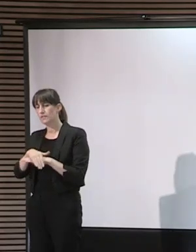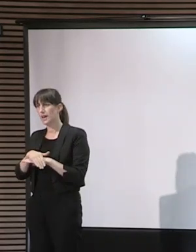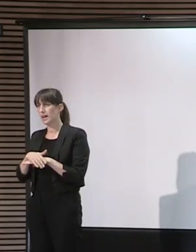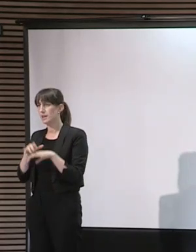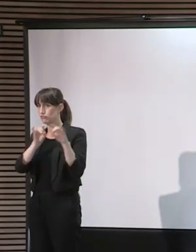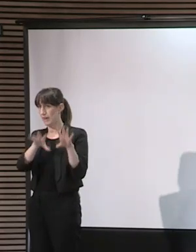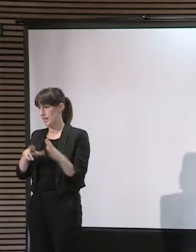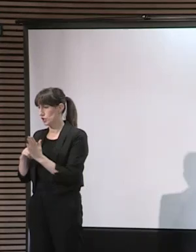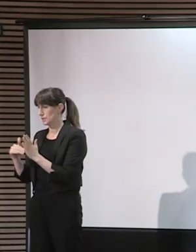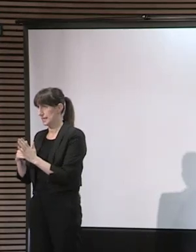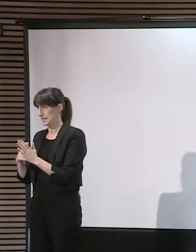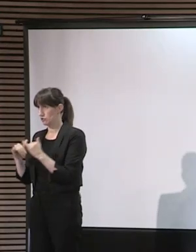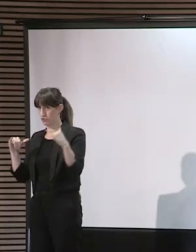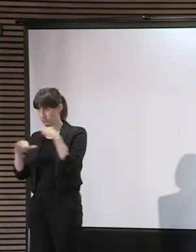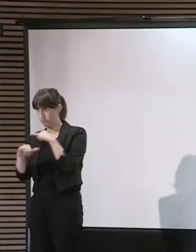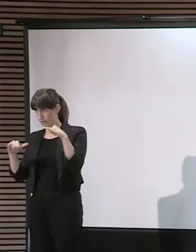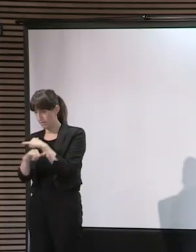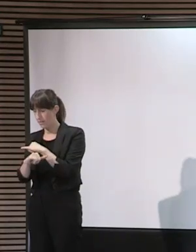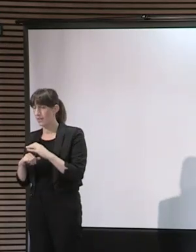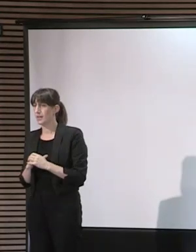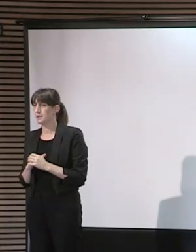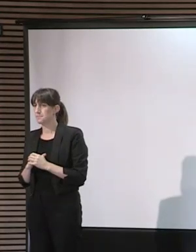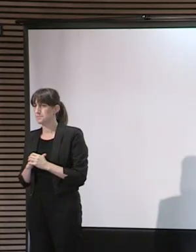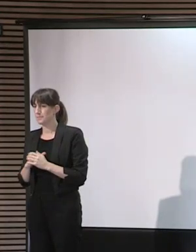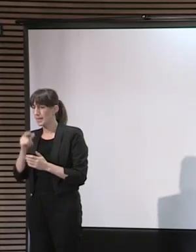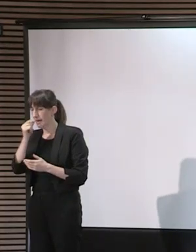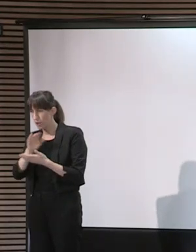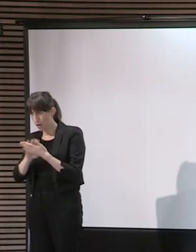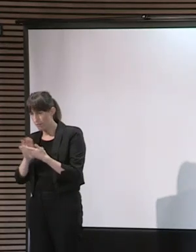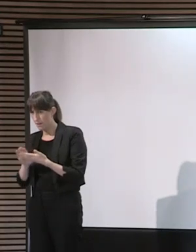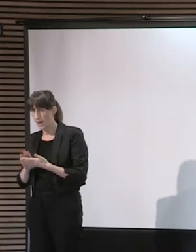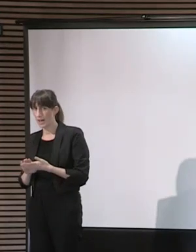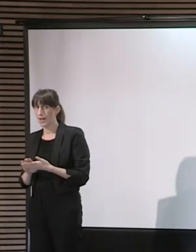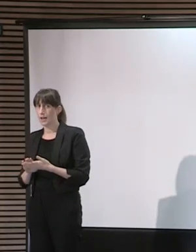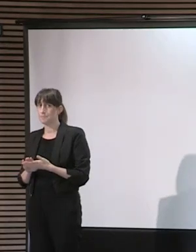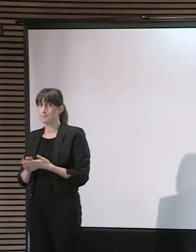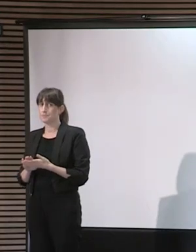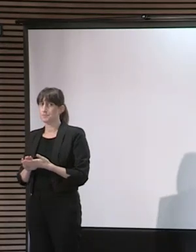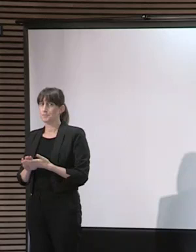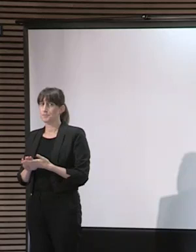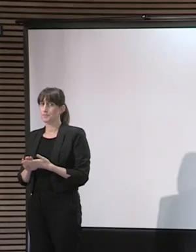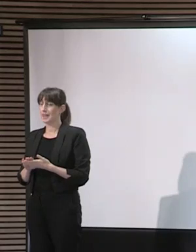expect that to grow. Back on trans-Tasman travel just to be clear, you're